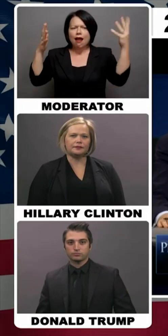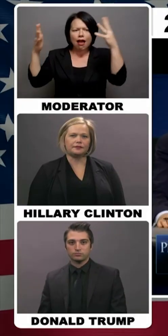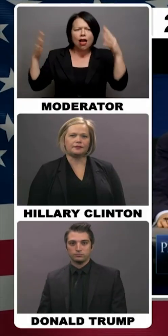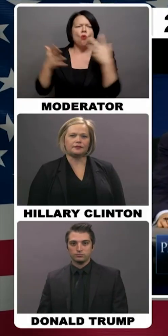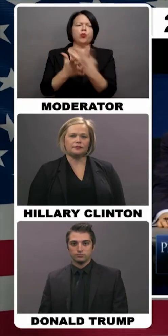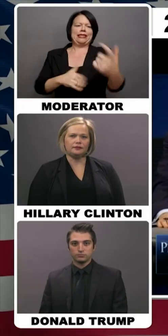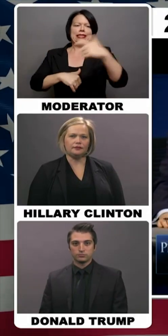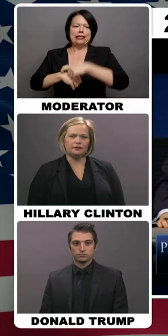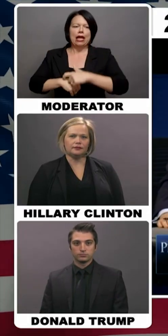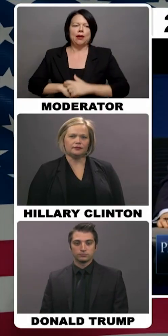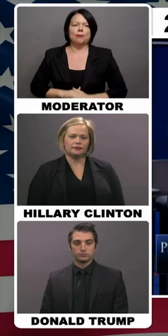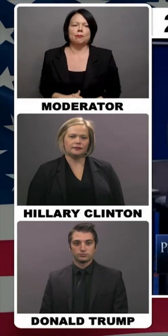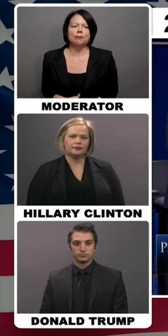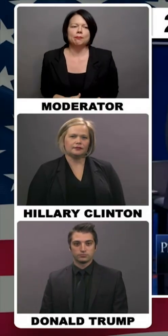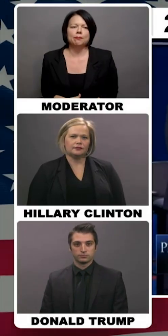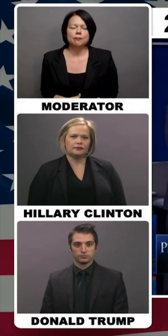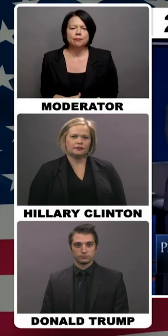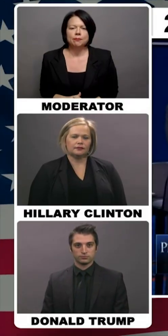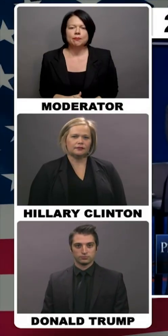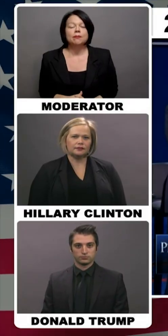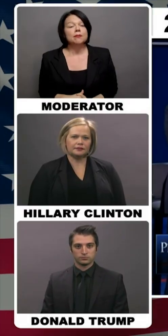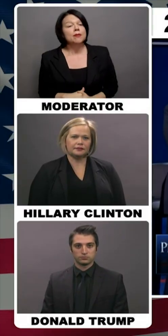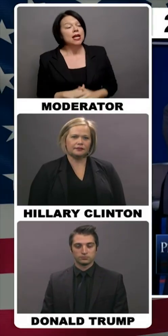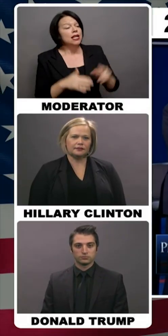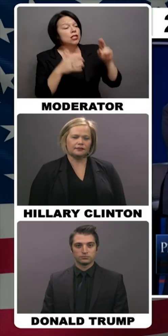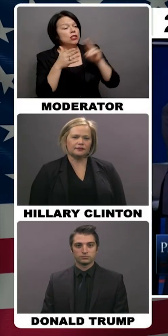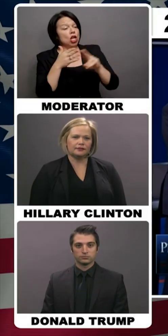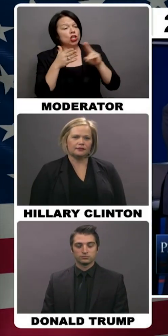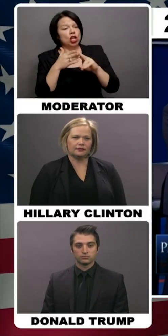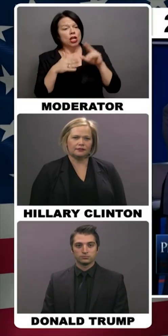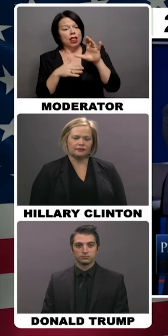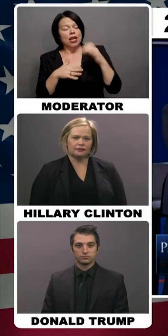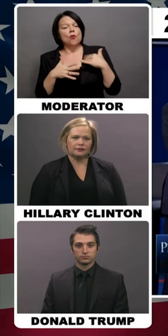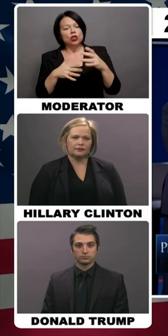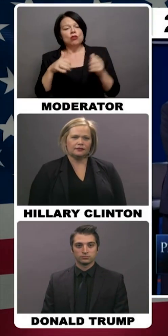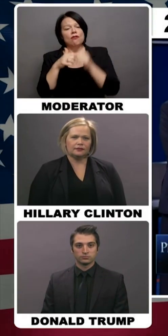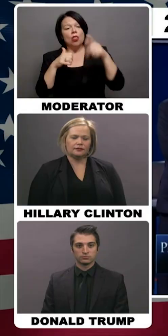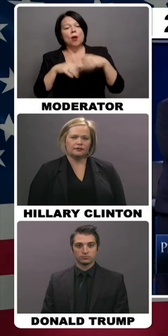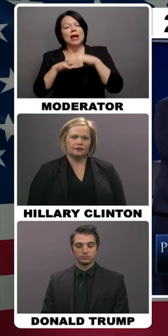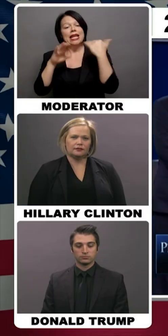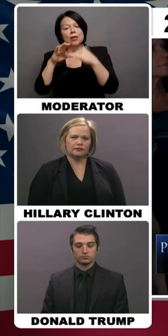And Secretary Clinton, I do wanna follow up on emails. You've said your handling of your emails was a mistake.